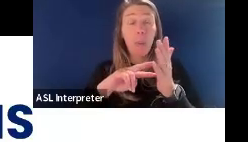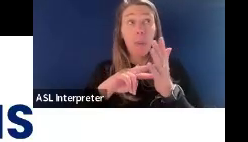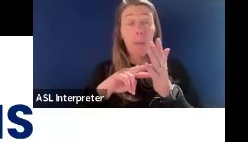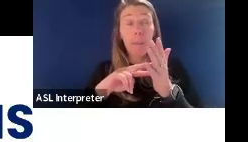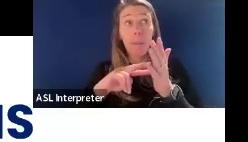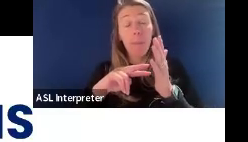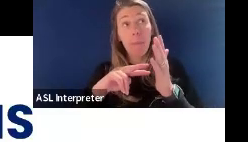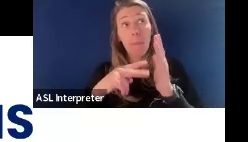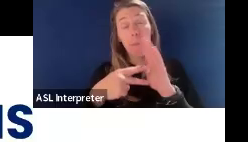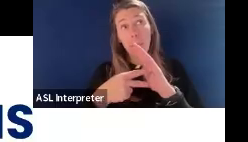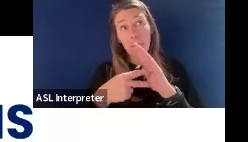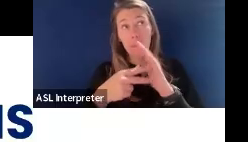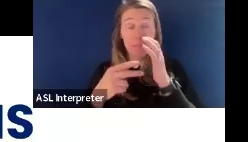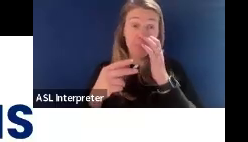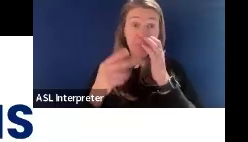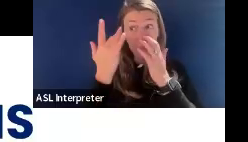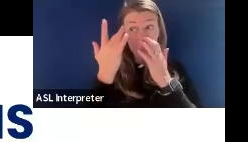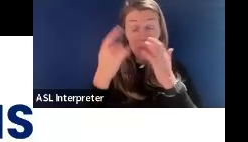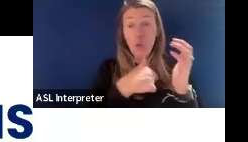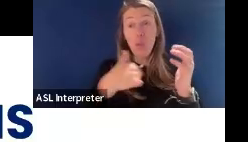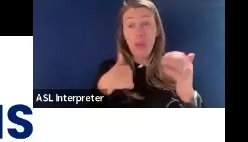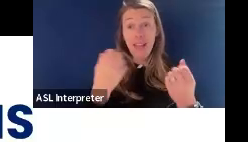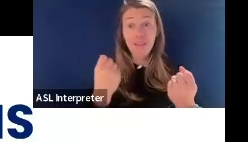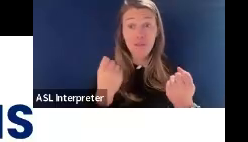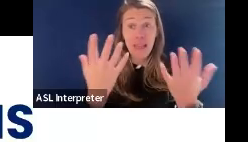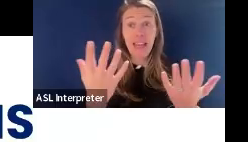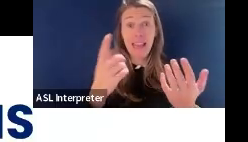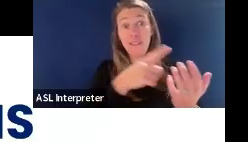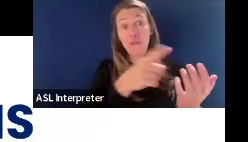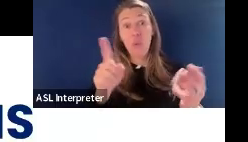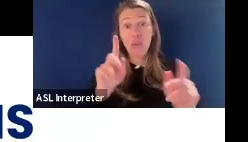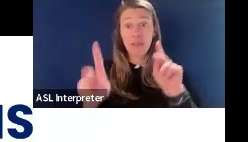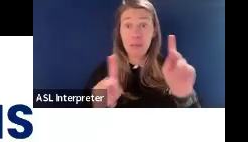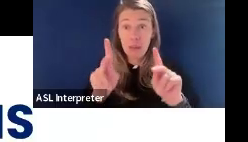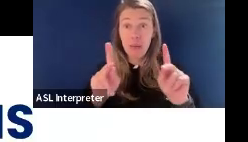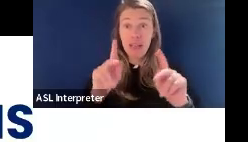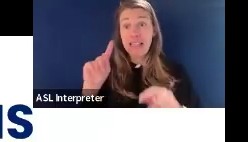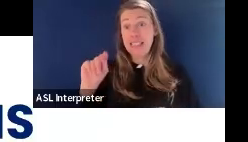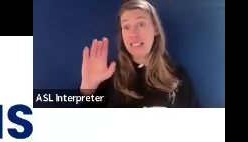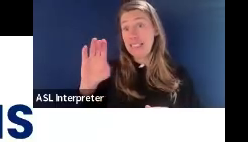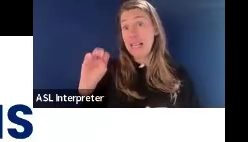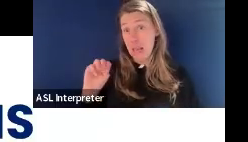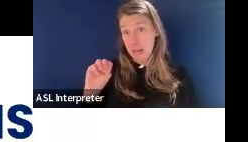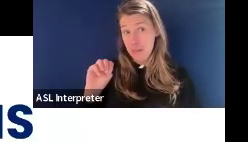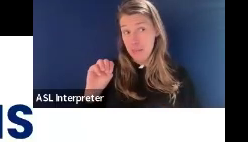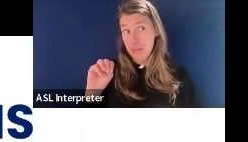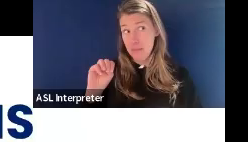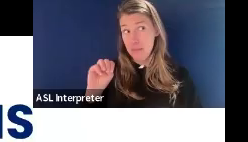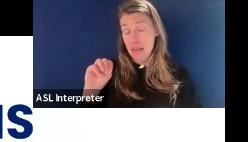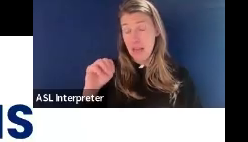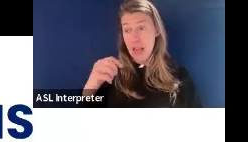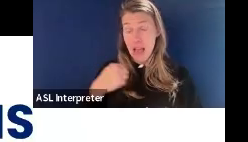because we serve a lot of those individuals as a TCMI also have a lot of